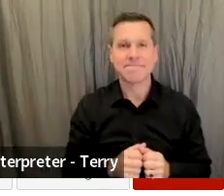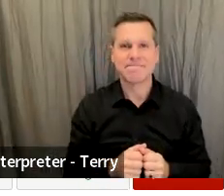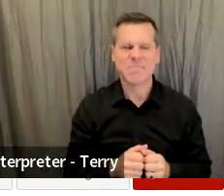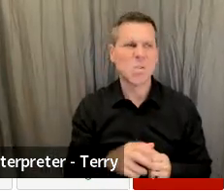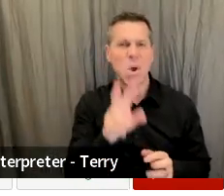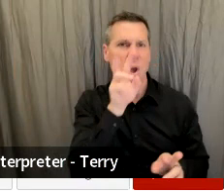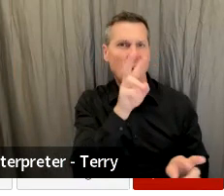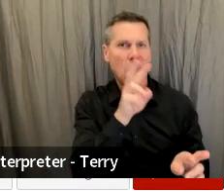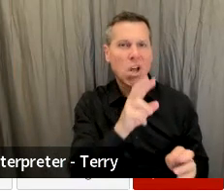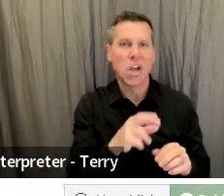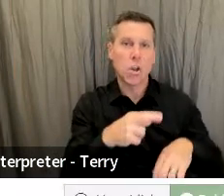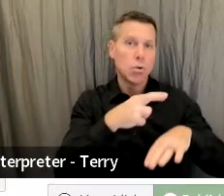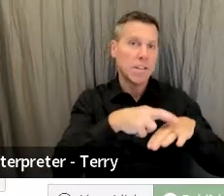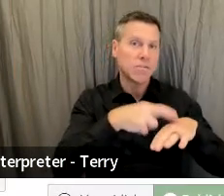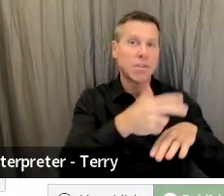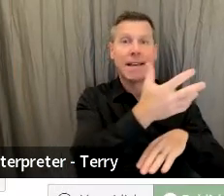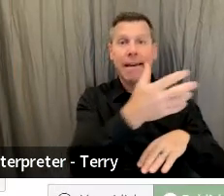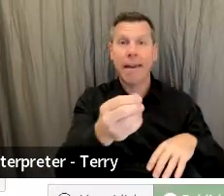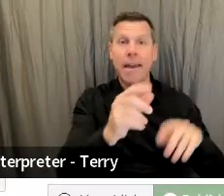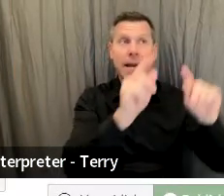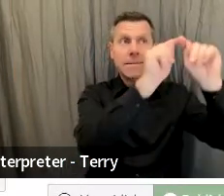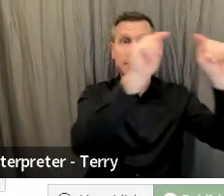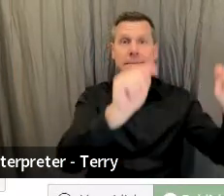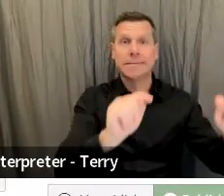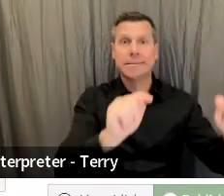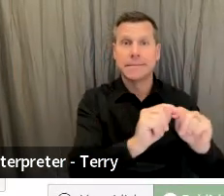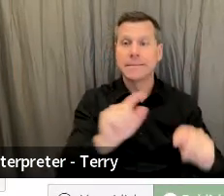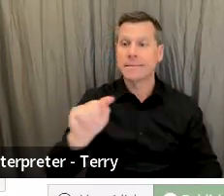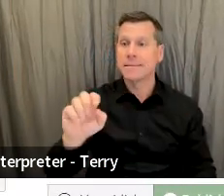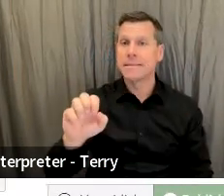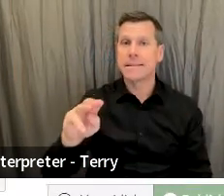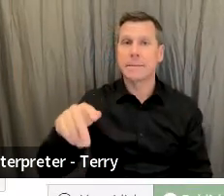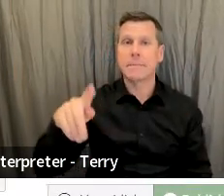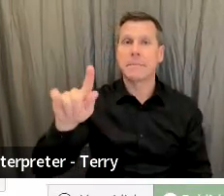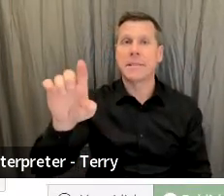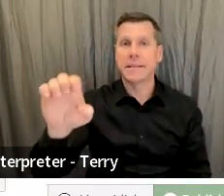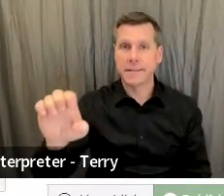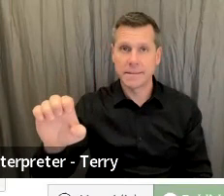Resources and templates. Can you see my campus? Great. Yes. Okay.